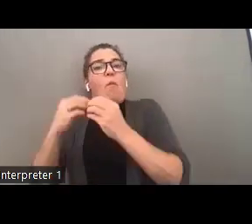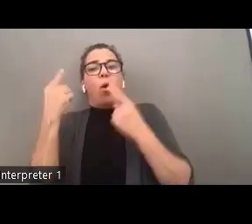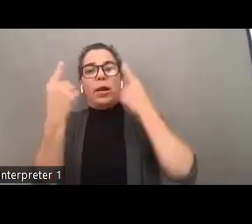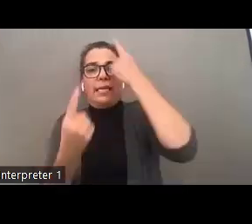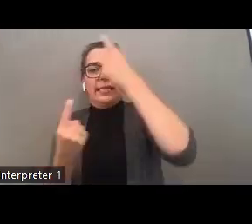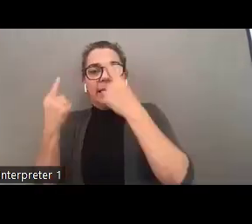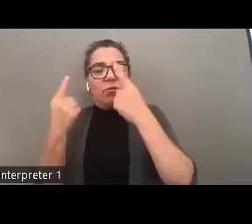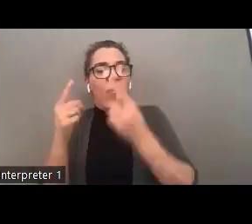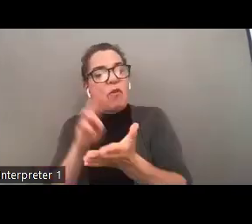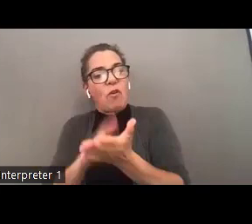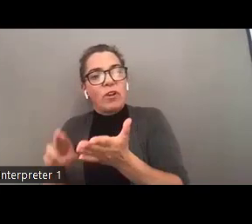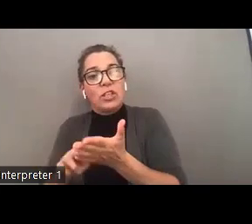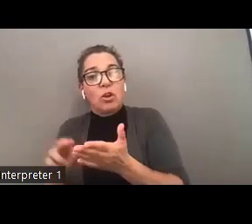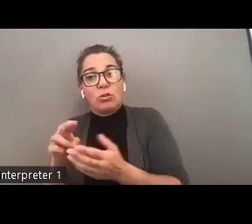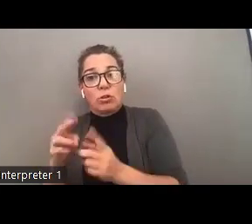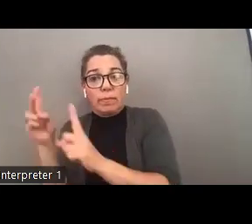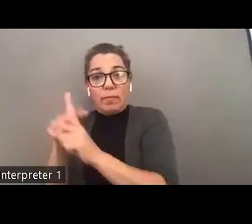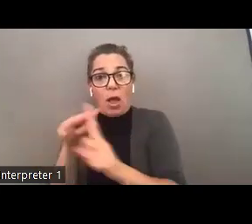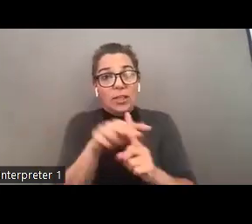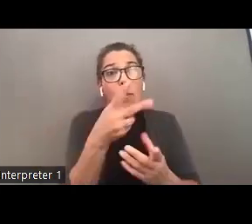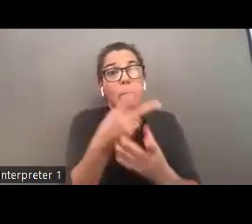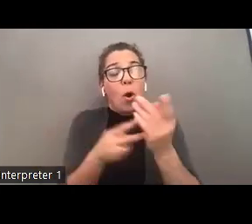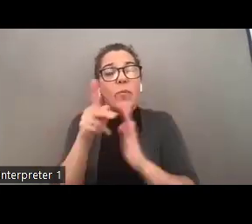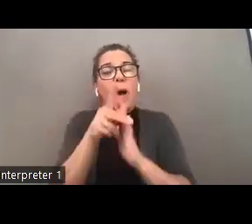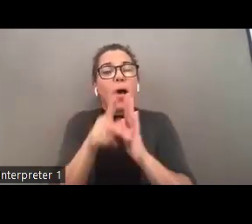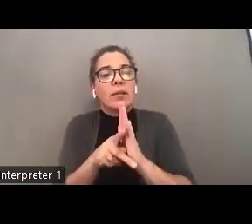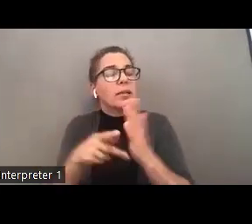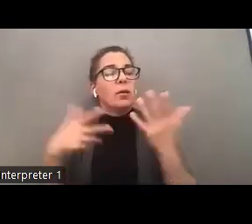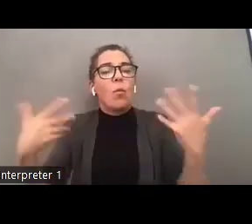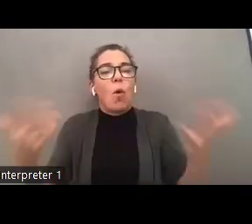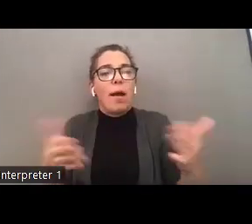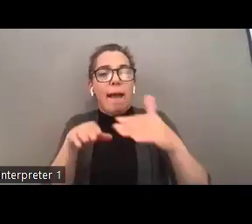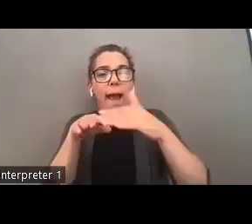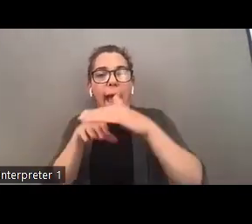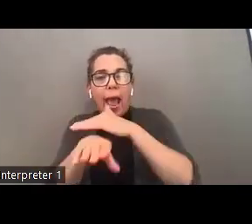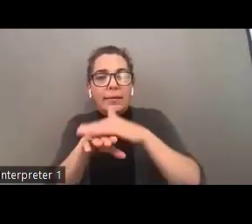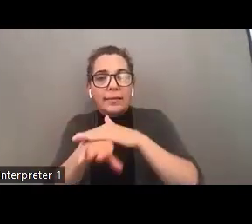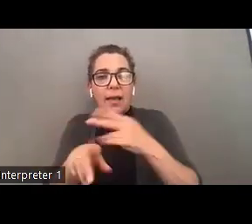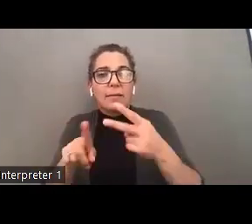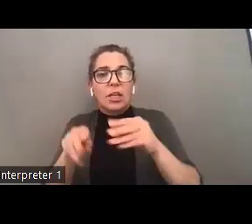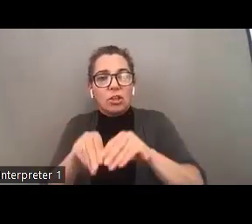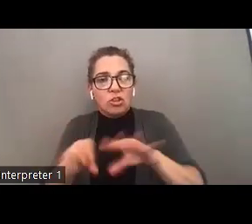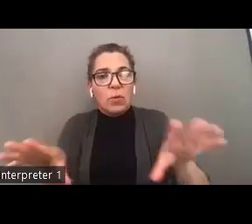to both policies is the element addressing access, distribution or reuse considerations.